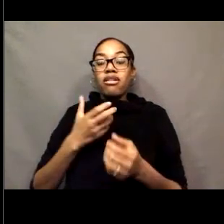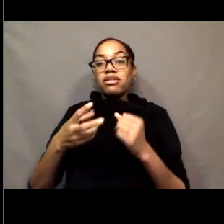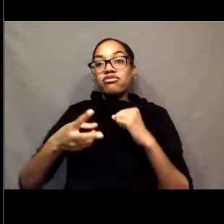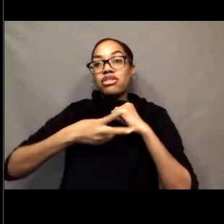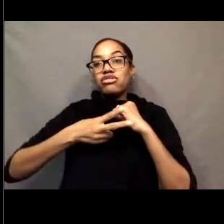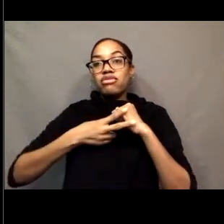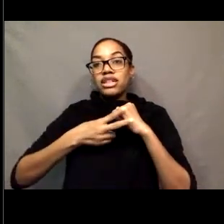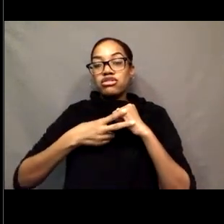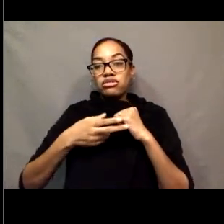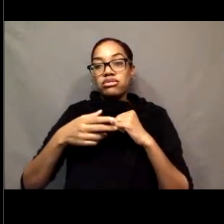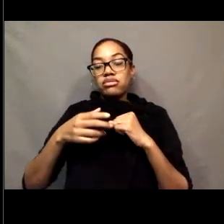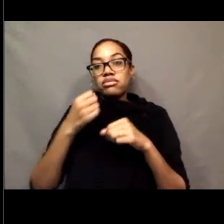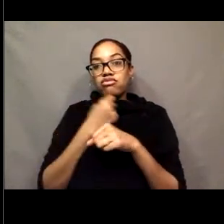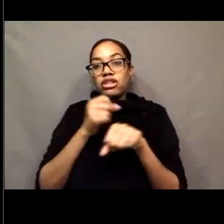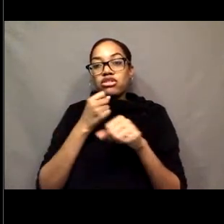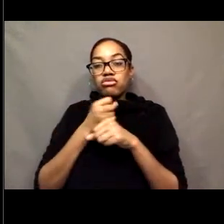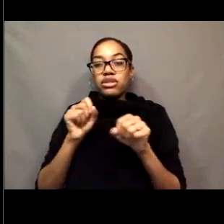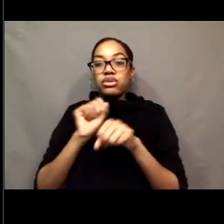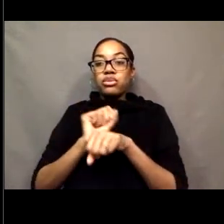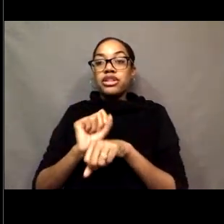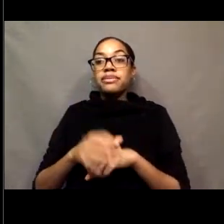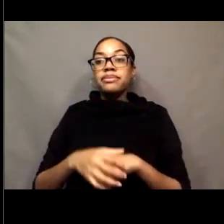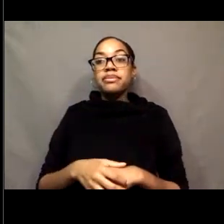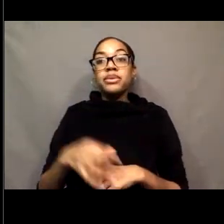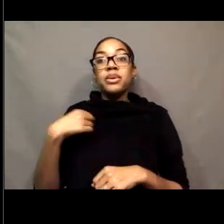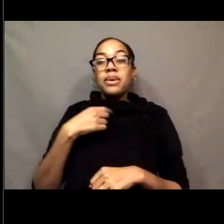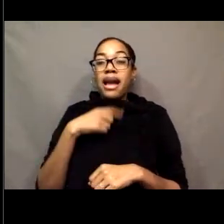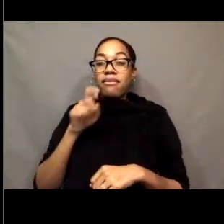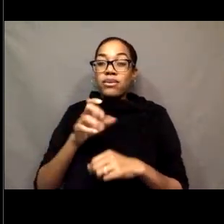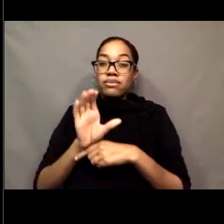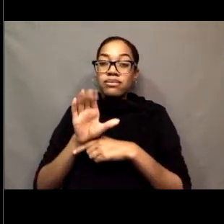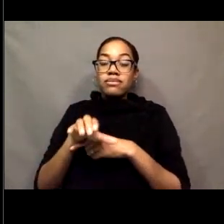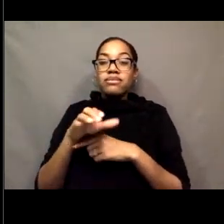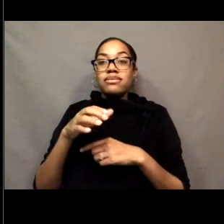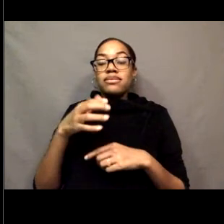We got to get the female to release these eggs. Now a female abalone can release